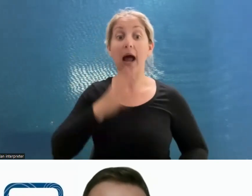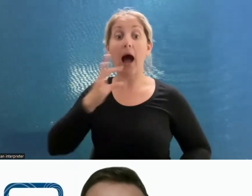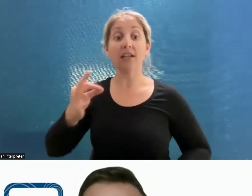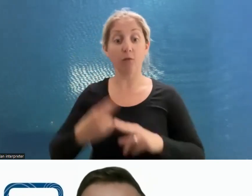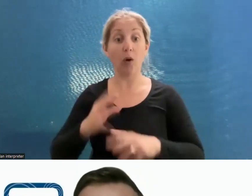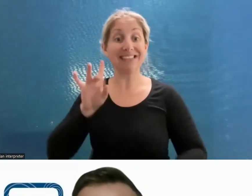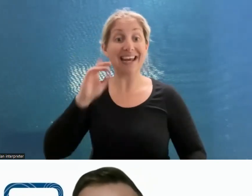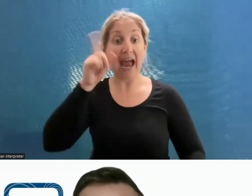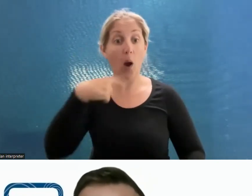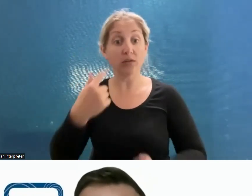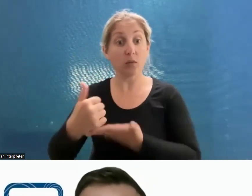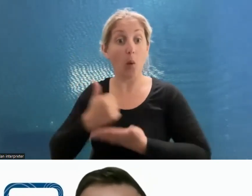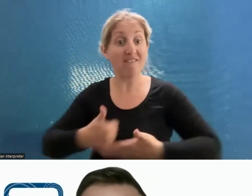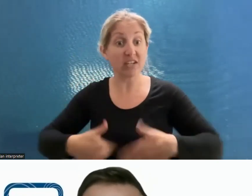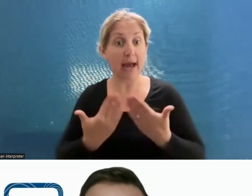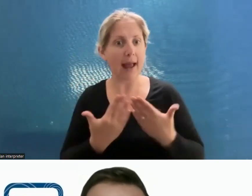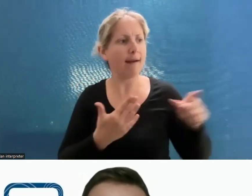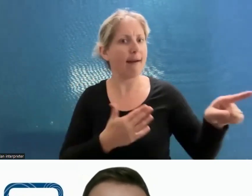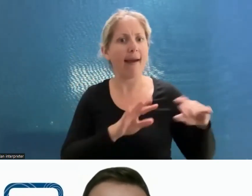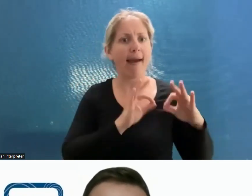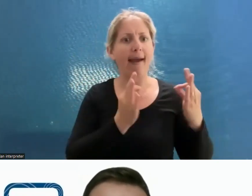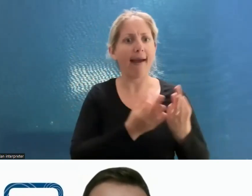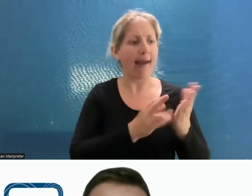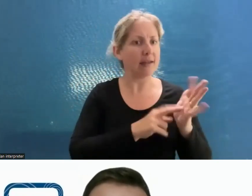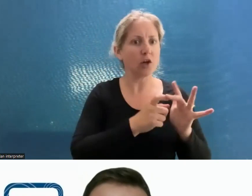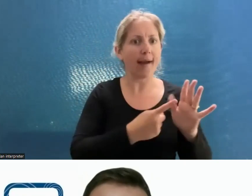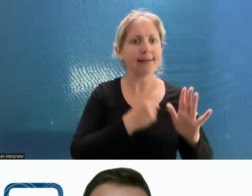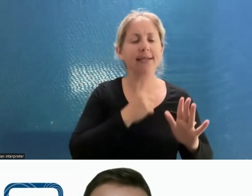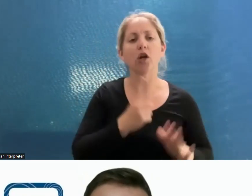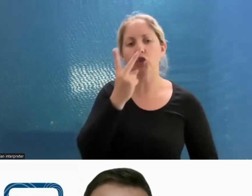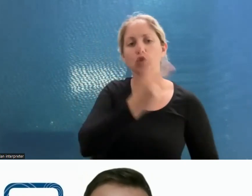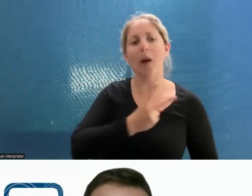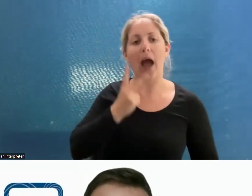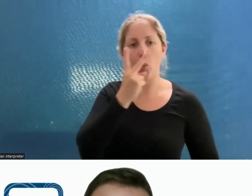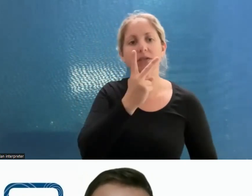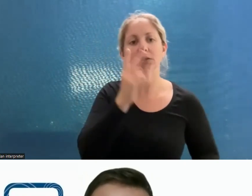the other side is saying 2 hours of support is reasonable and necessary per day, the expert